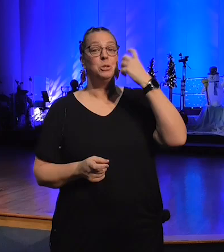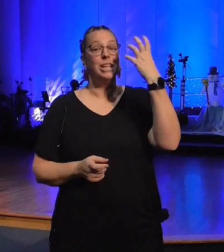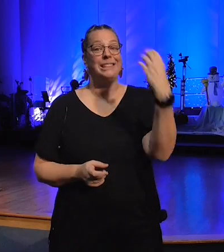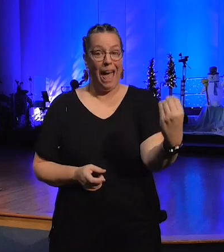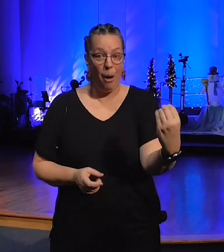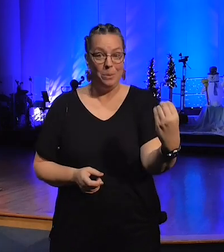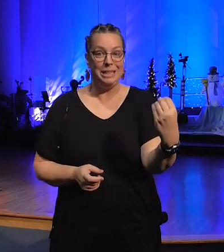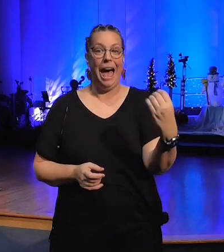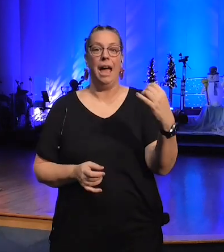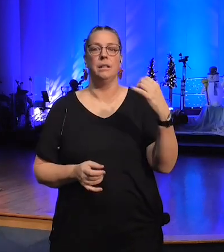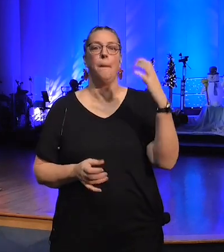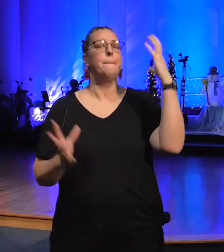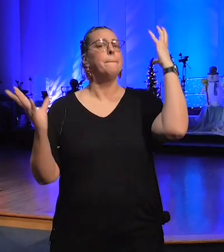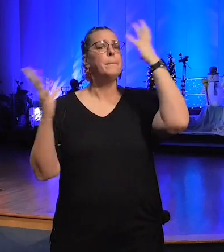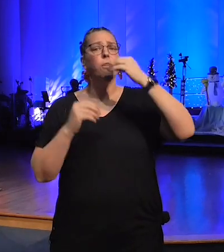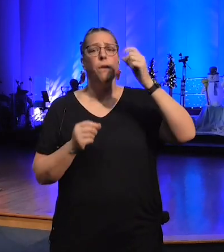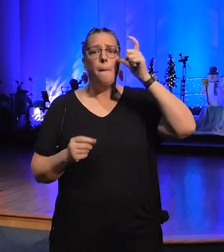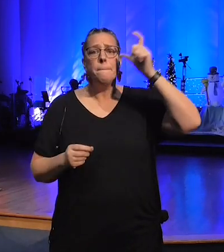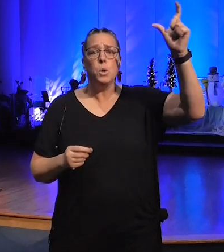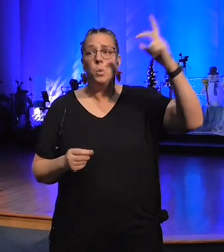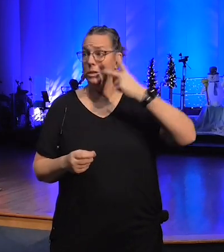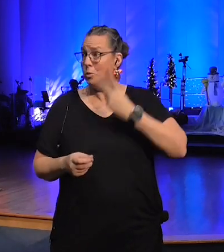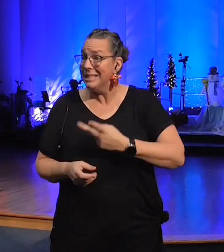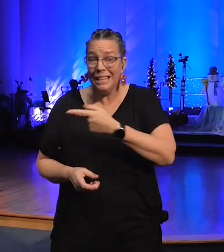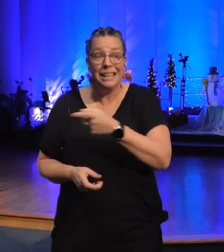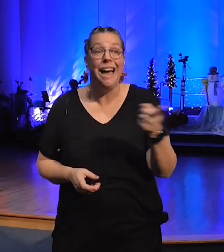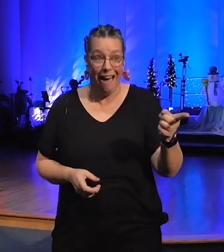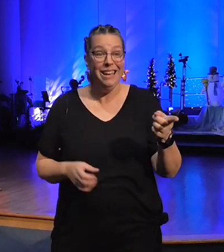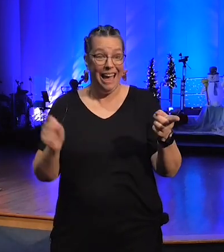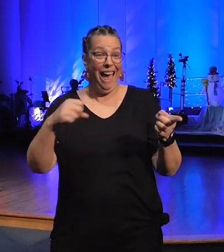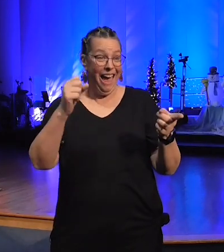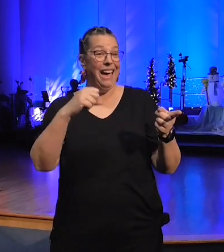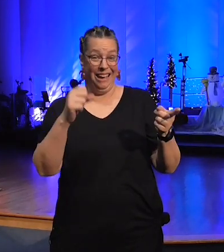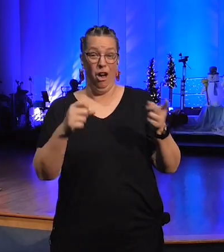of the things I remember I was just outside and there's a beautiful moon outside and Venus right